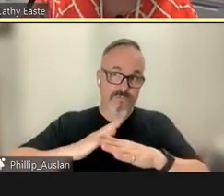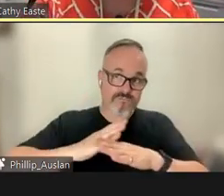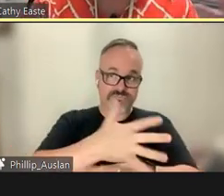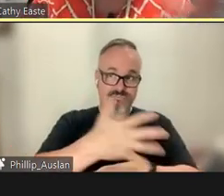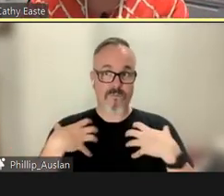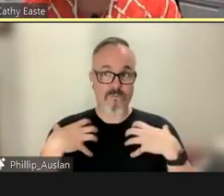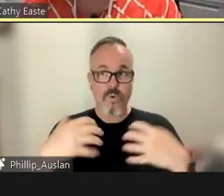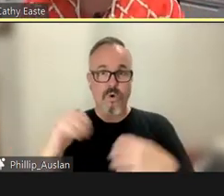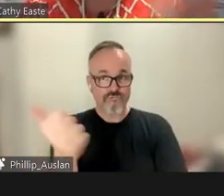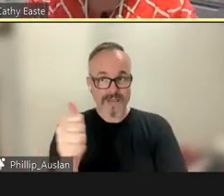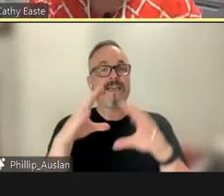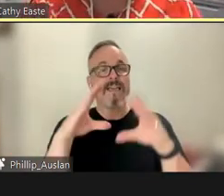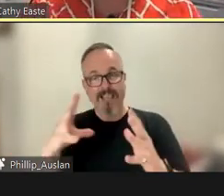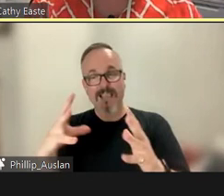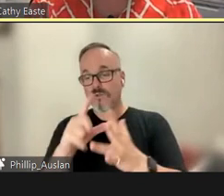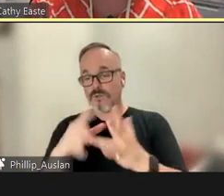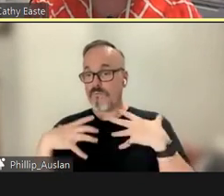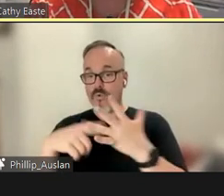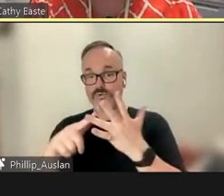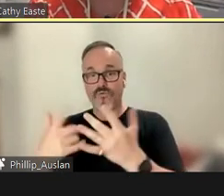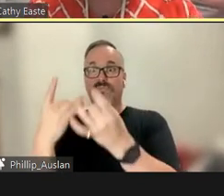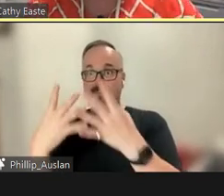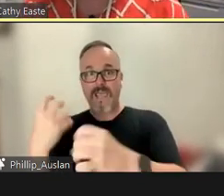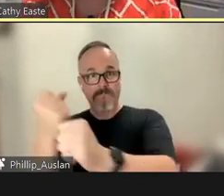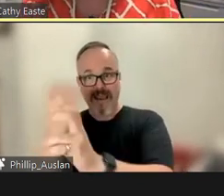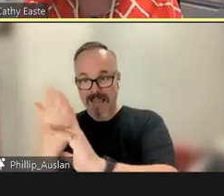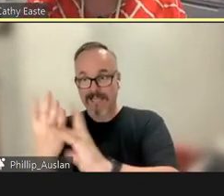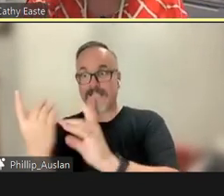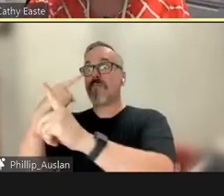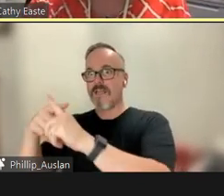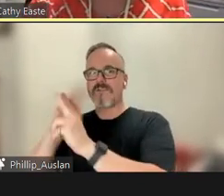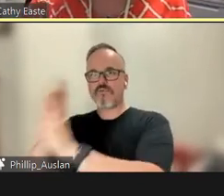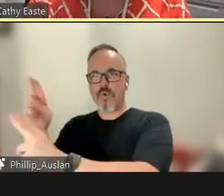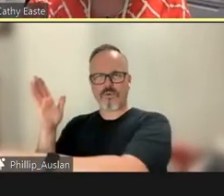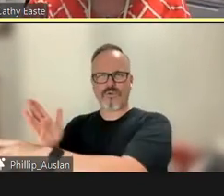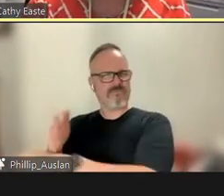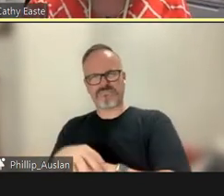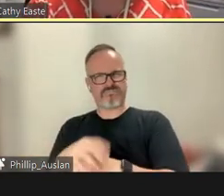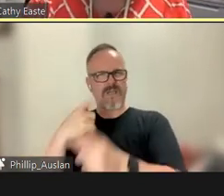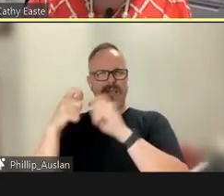more to create access as well as do your normal job. It becomes quite a lot. Make sure you use